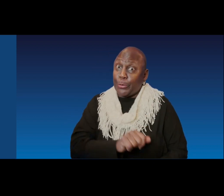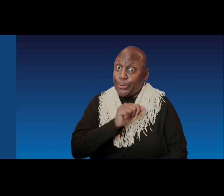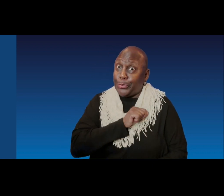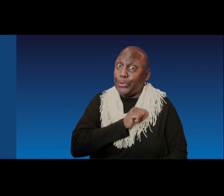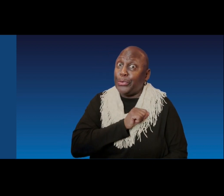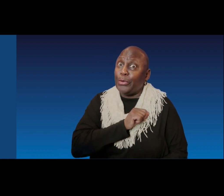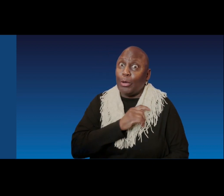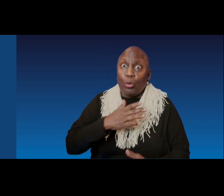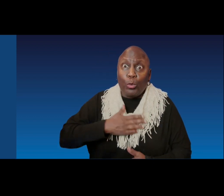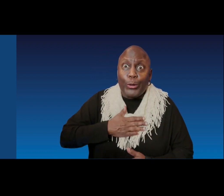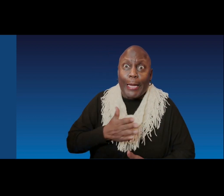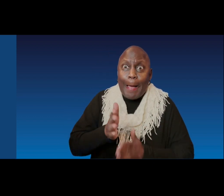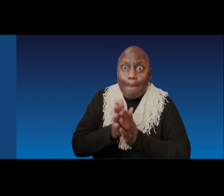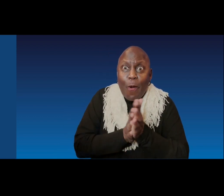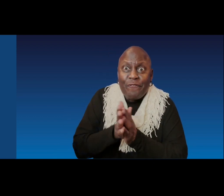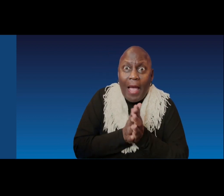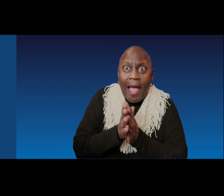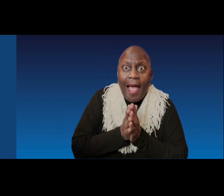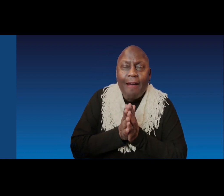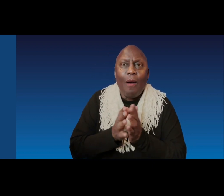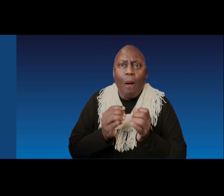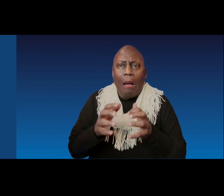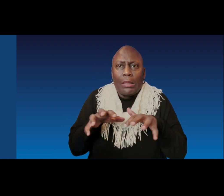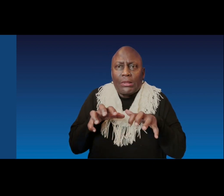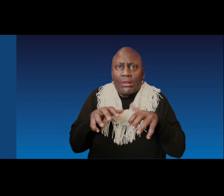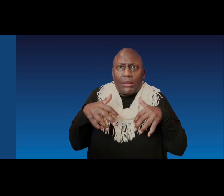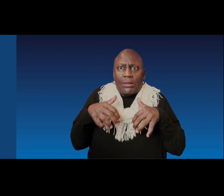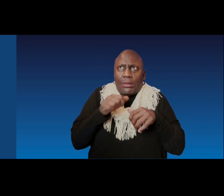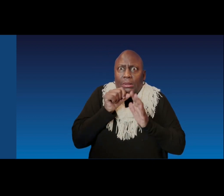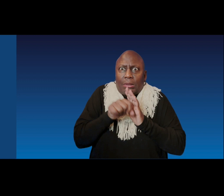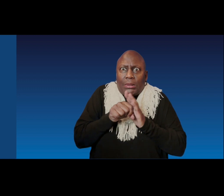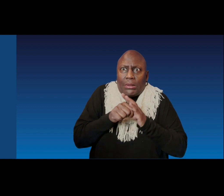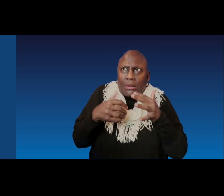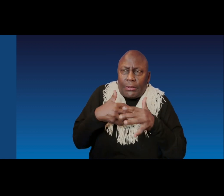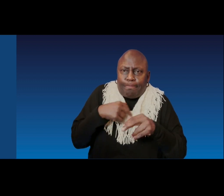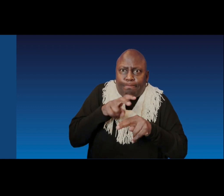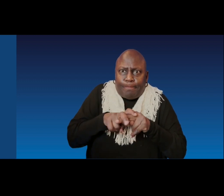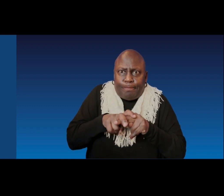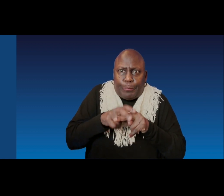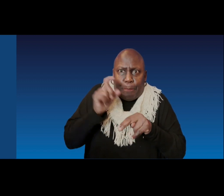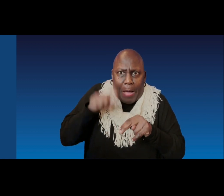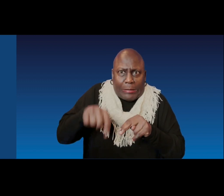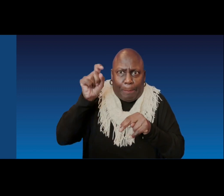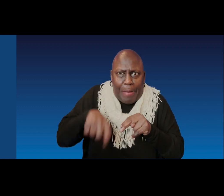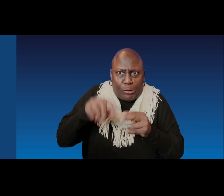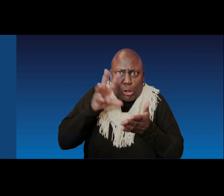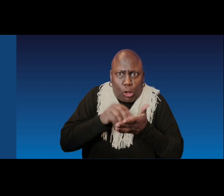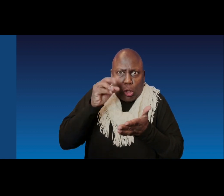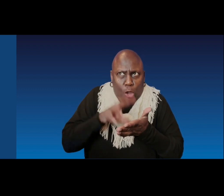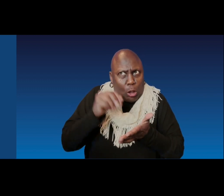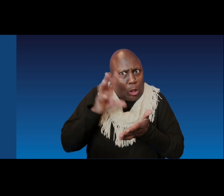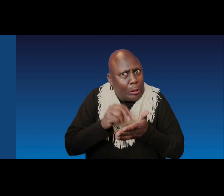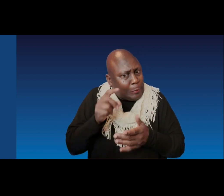learning through back and forth interactions. Attitude is another one. Are they willing to learn and motivated to learn?